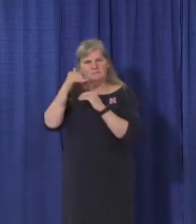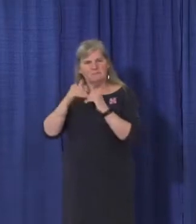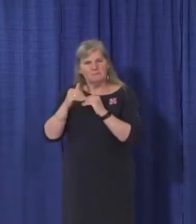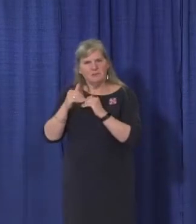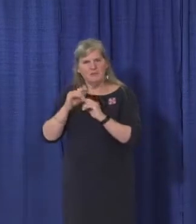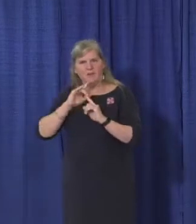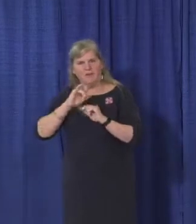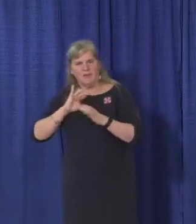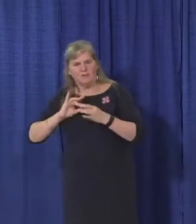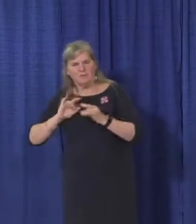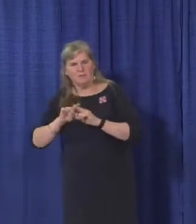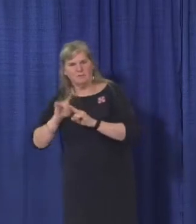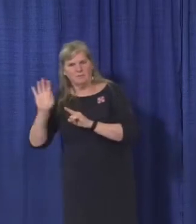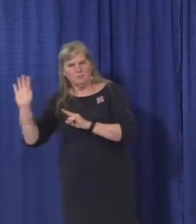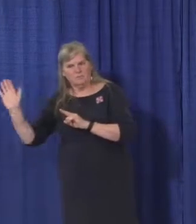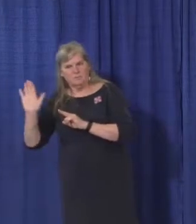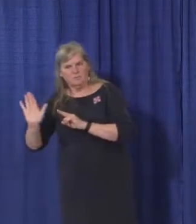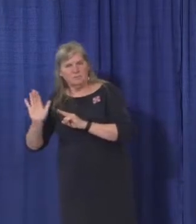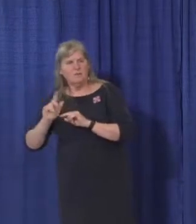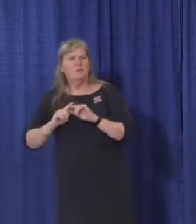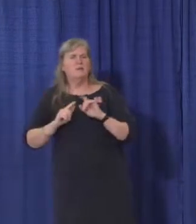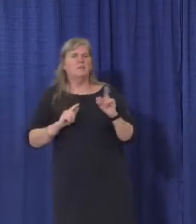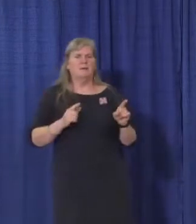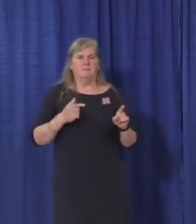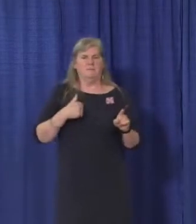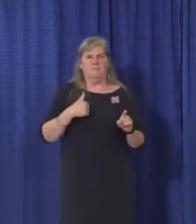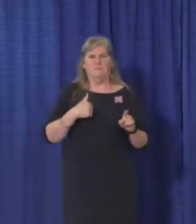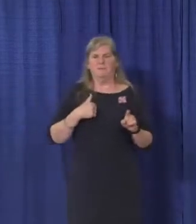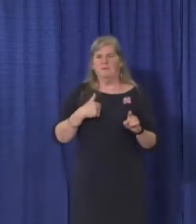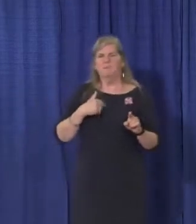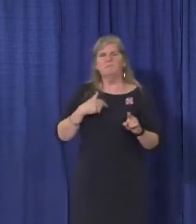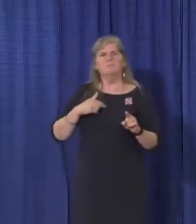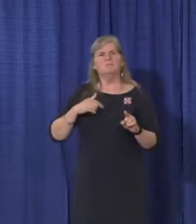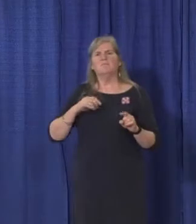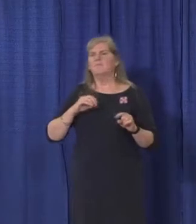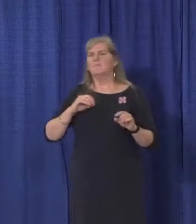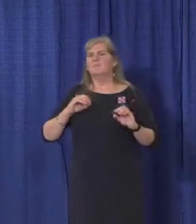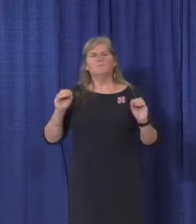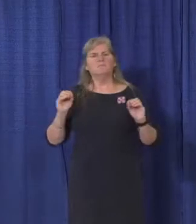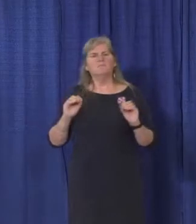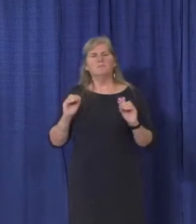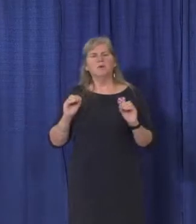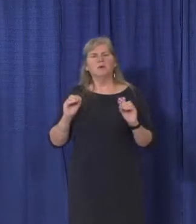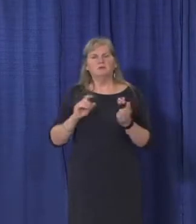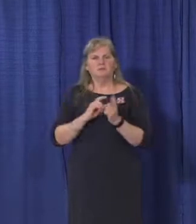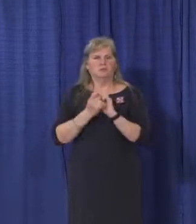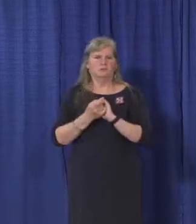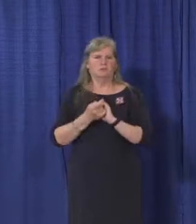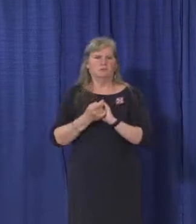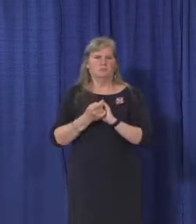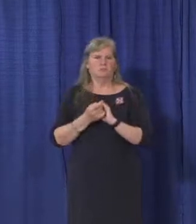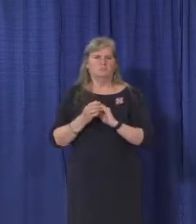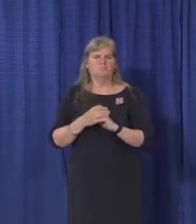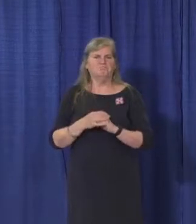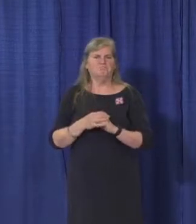My perspective is we are not suspending the campaign,